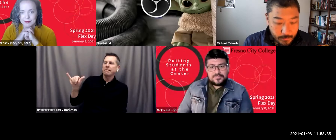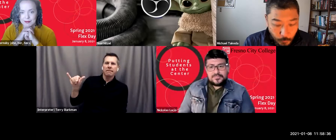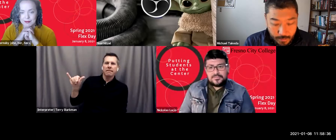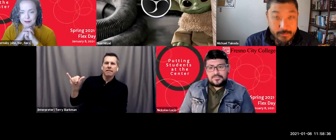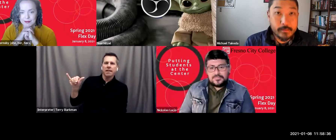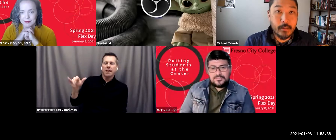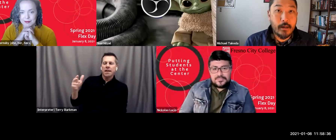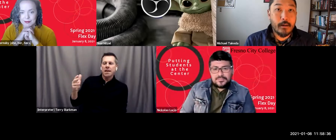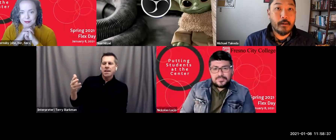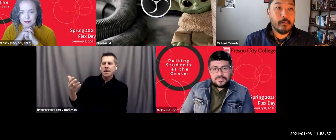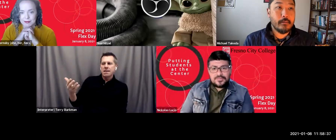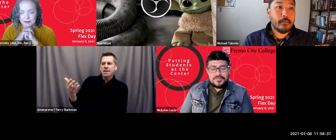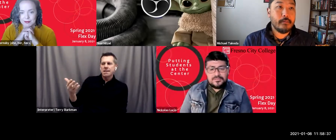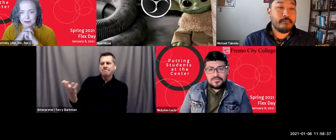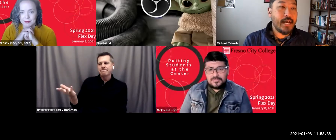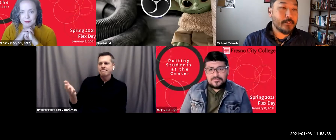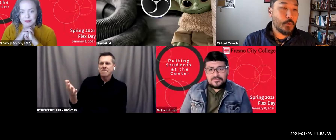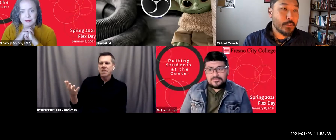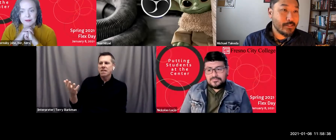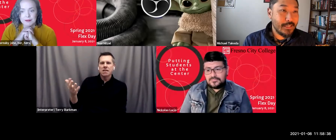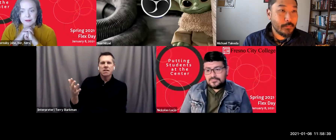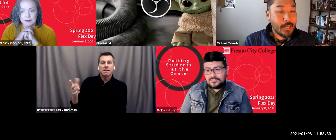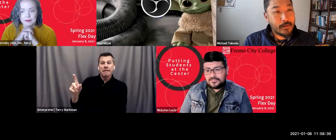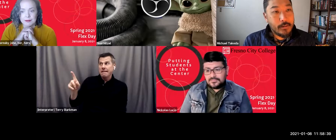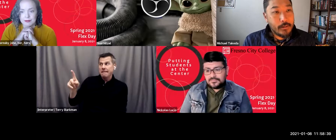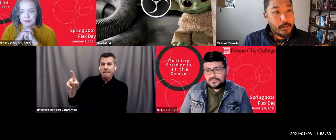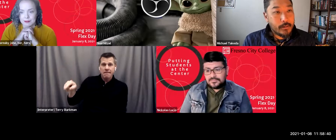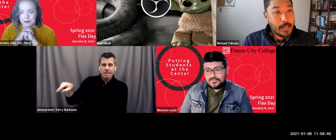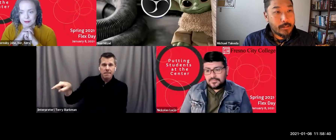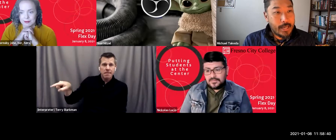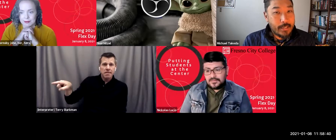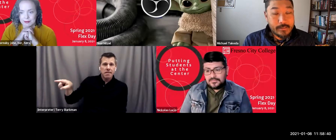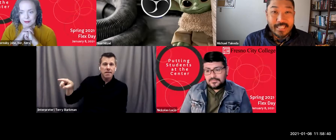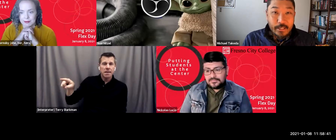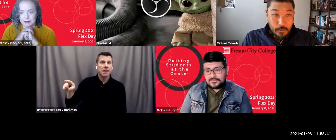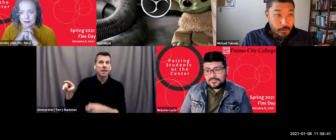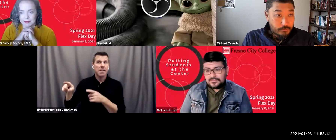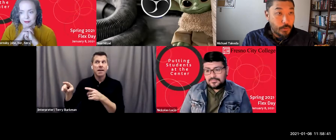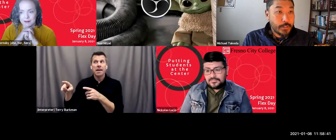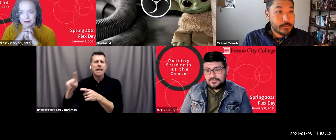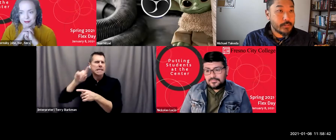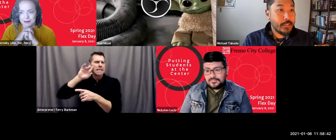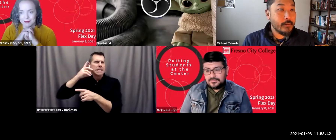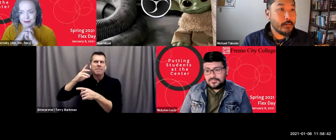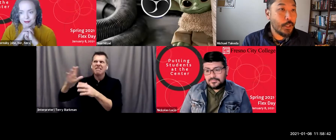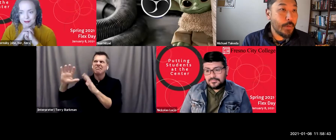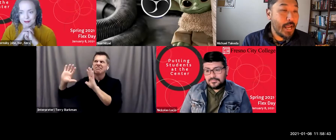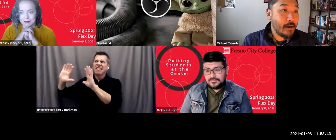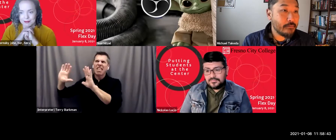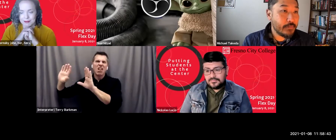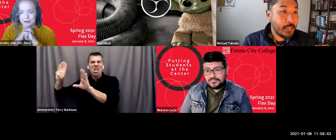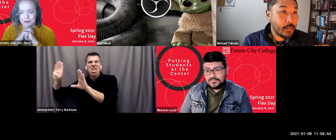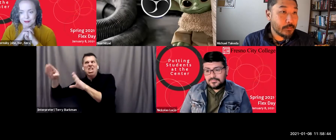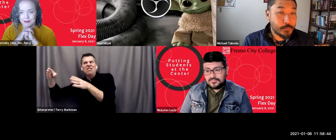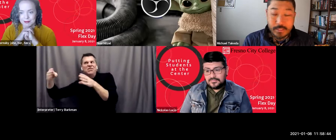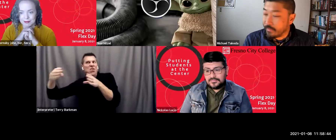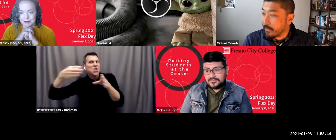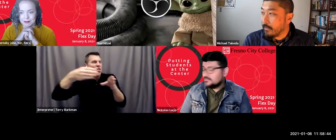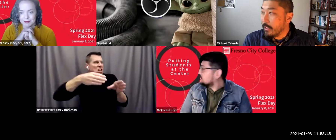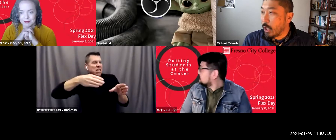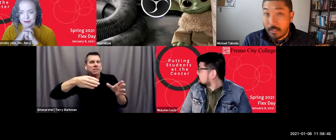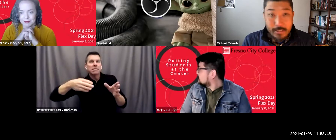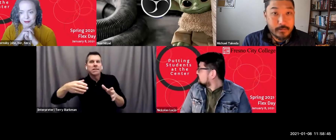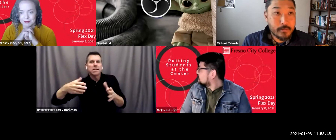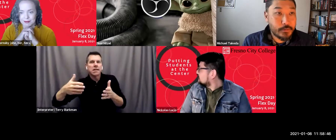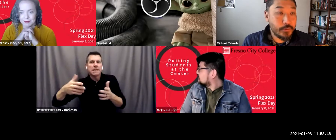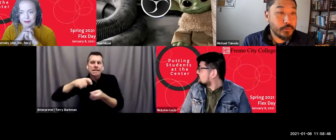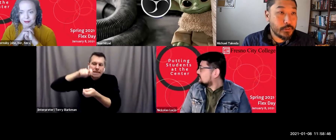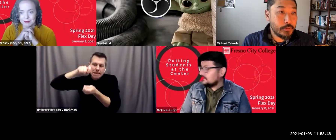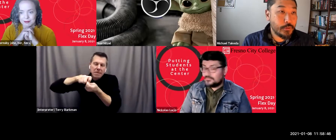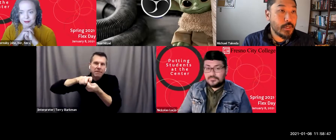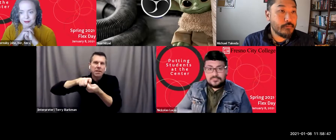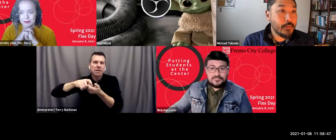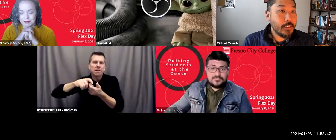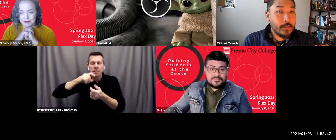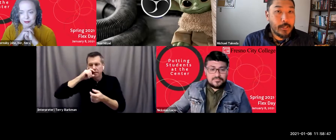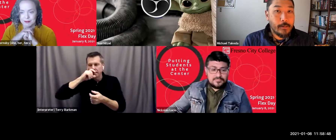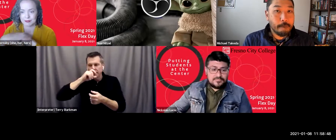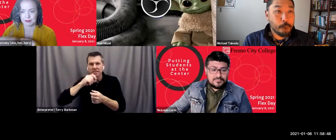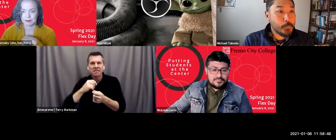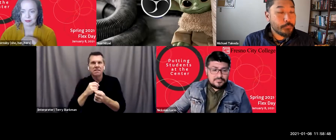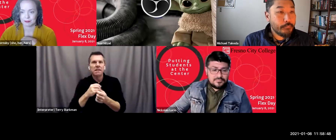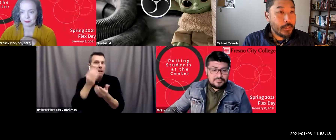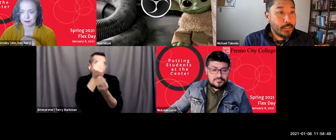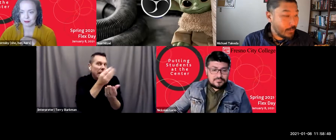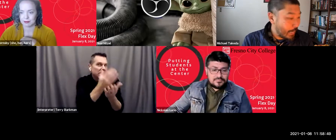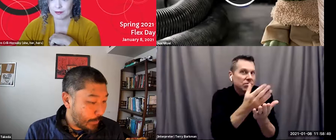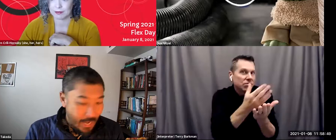some ways, the faculty roll can seem like, like a singular focus in you know, we have specific content to, to cover. In that we